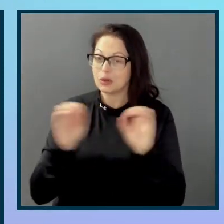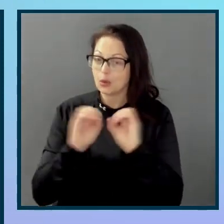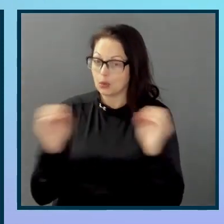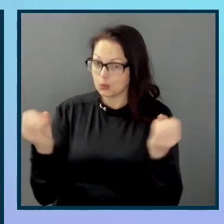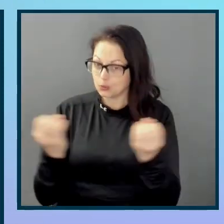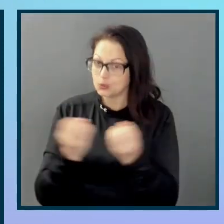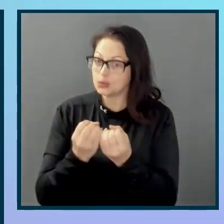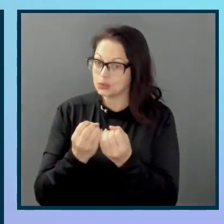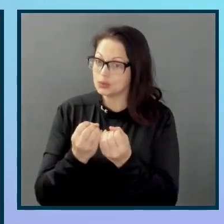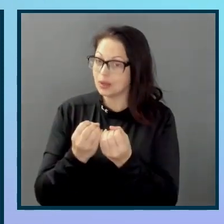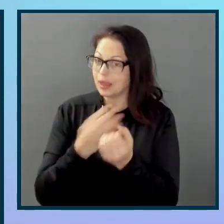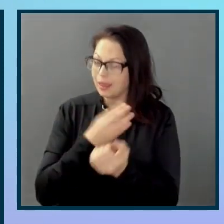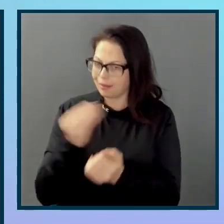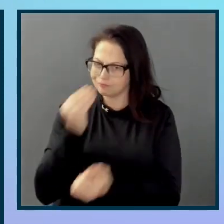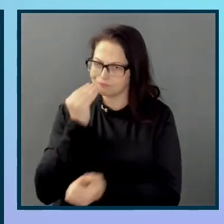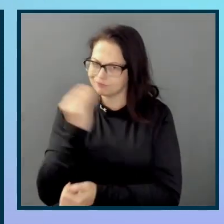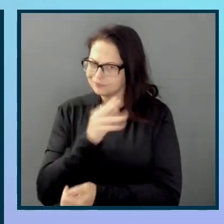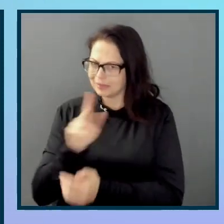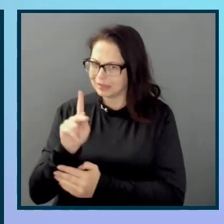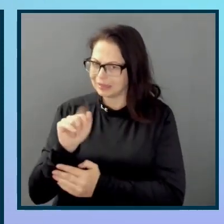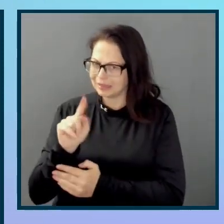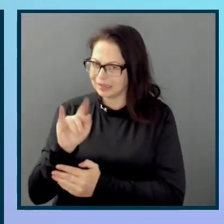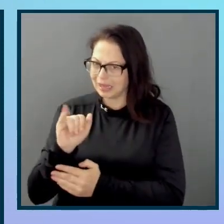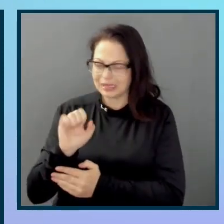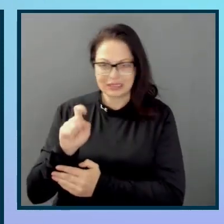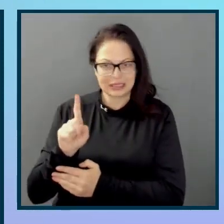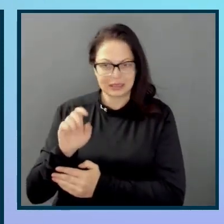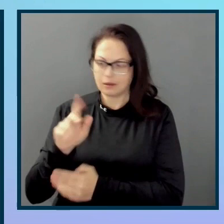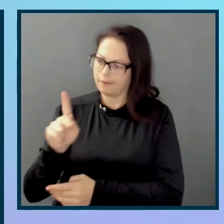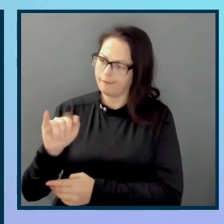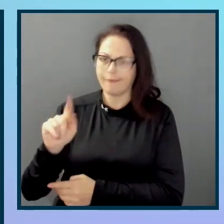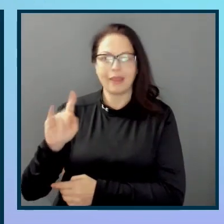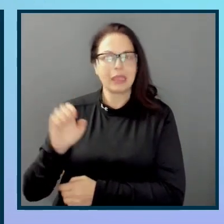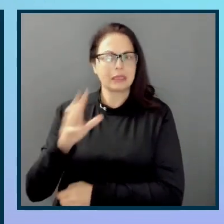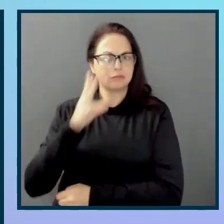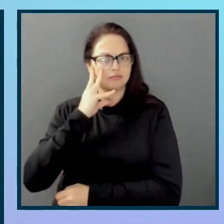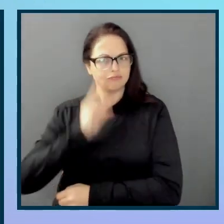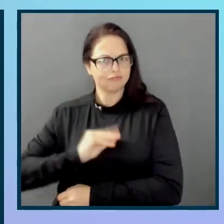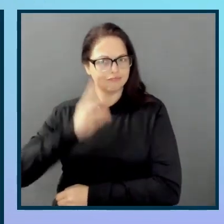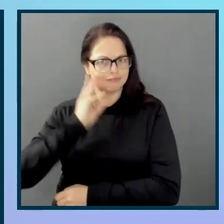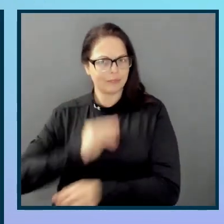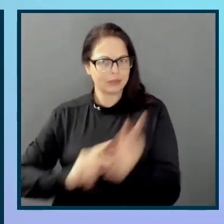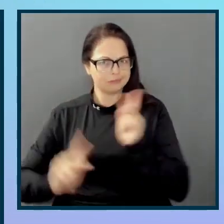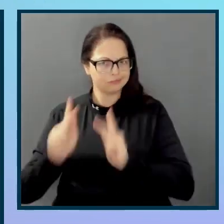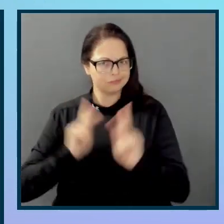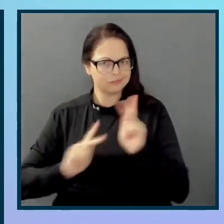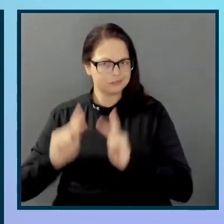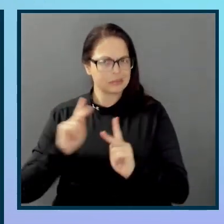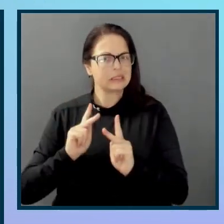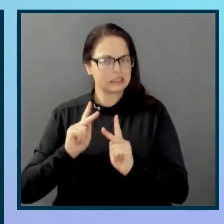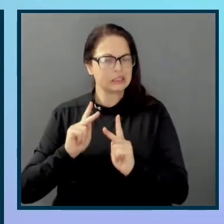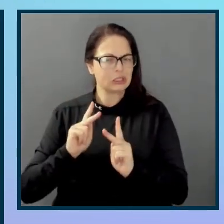She's one of the most experienced and knowledgeable people with some of these projects that we've done.